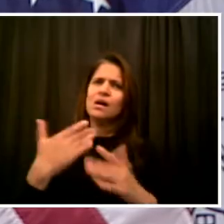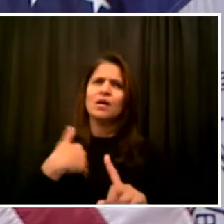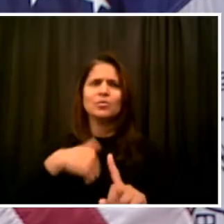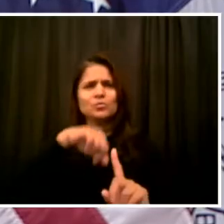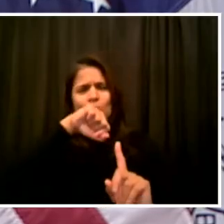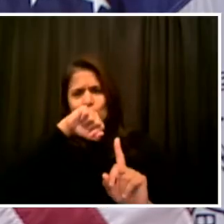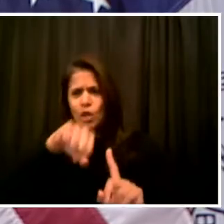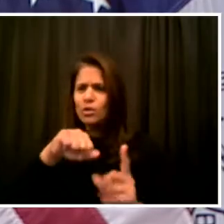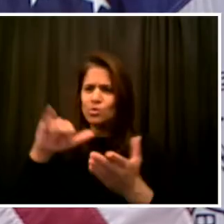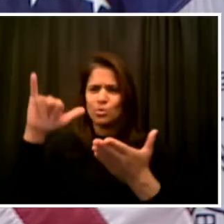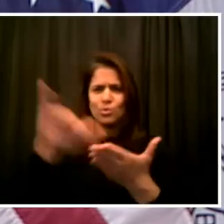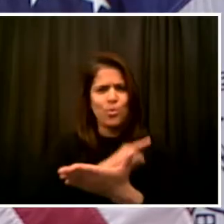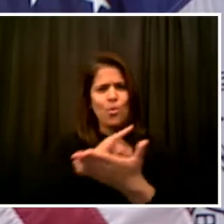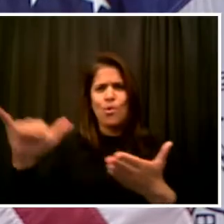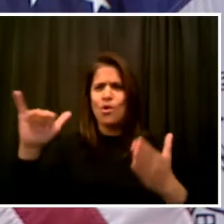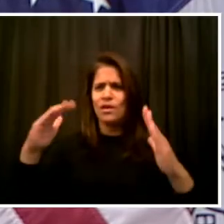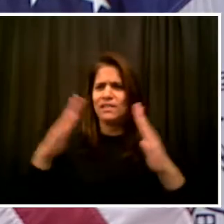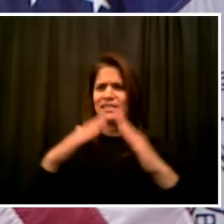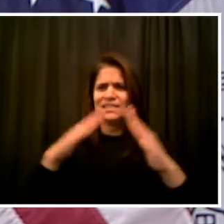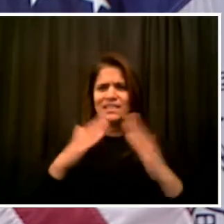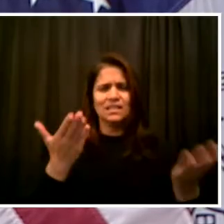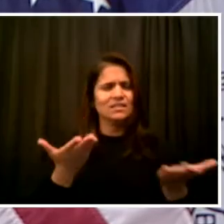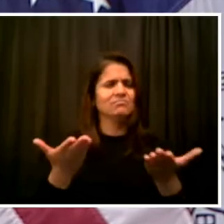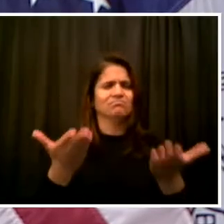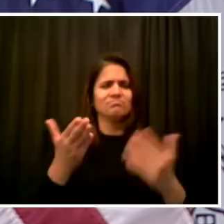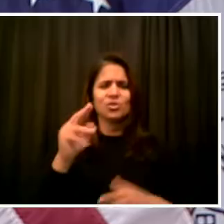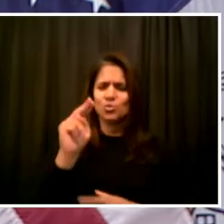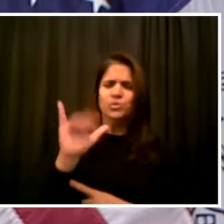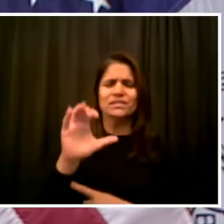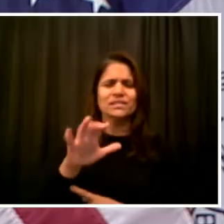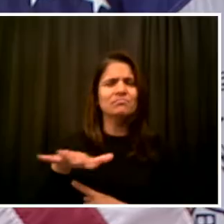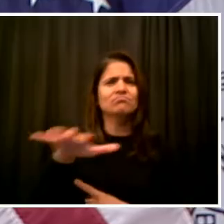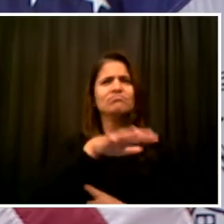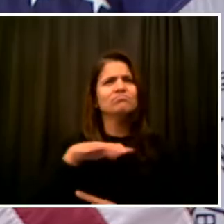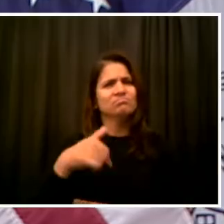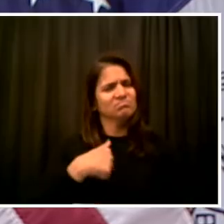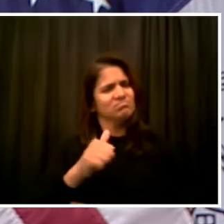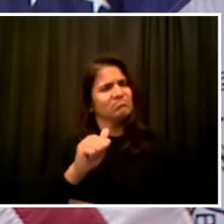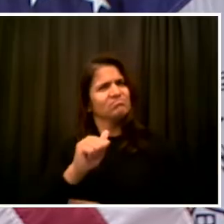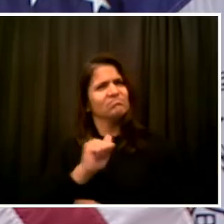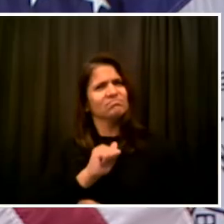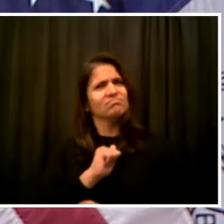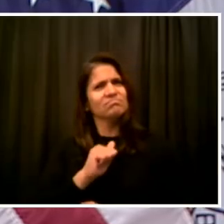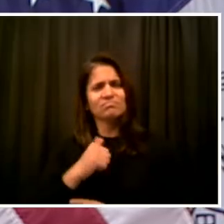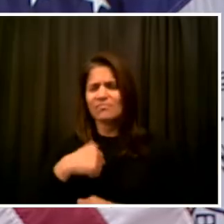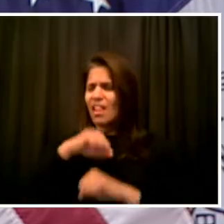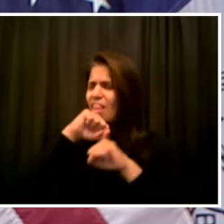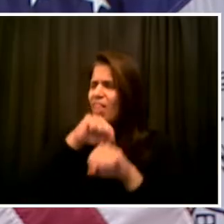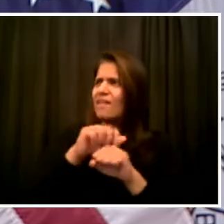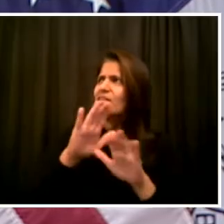VERY DEEPLY AND I BELIEVE IN THIS CITY, BUT I'M ALSO A STUDENT OF HISTOR.Y ITHNKI A LOT OF PEOPLE WATCHING